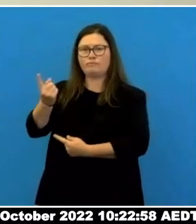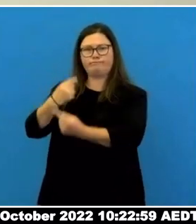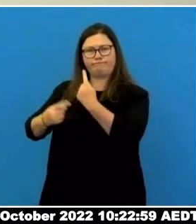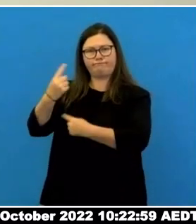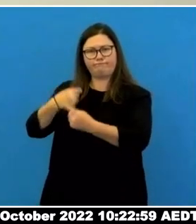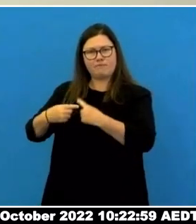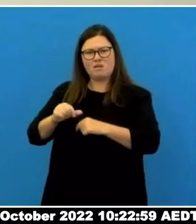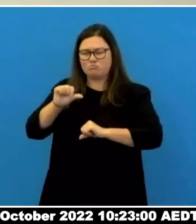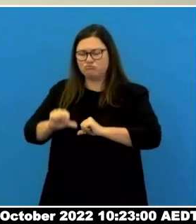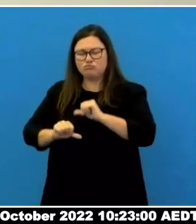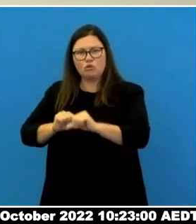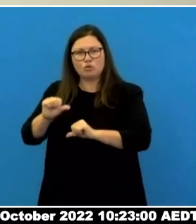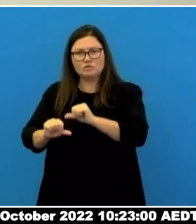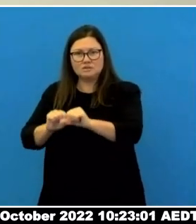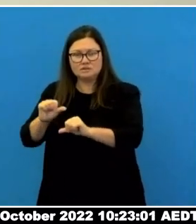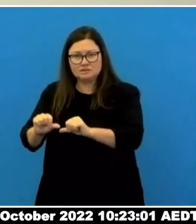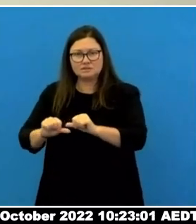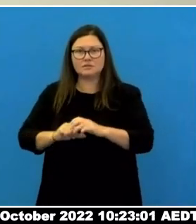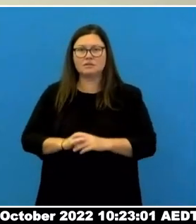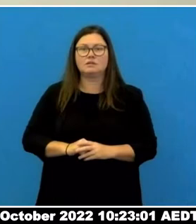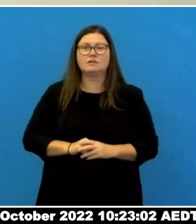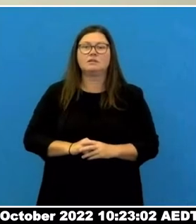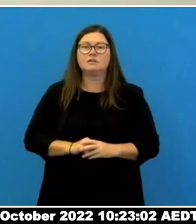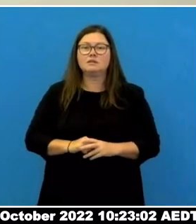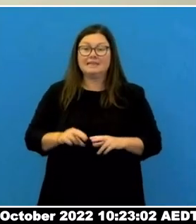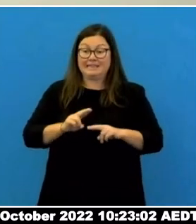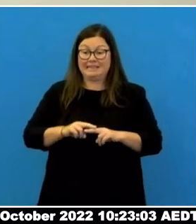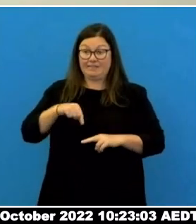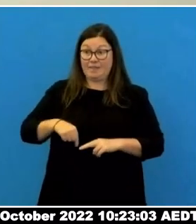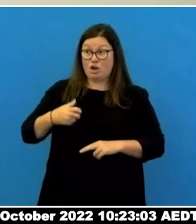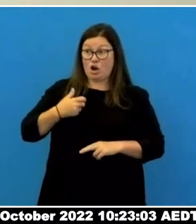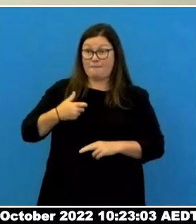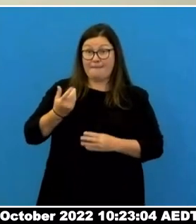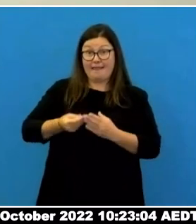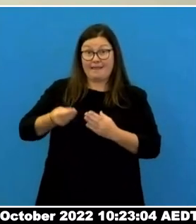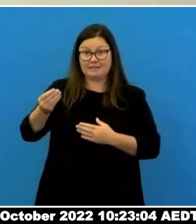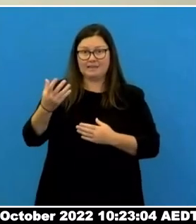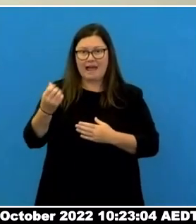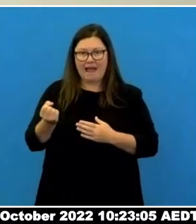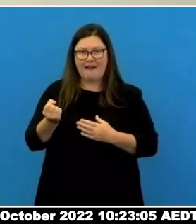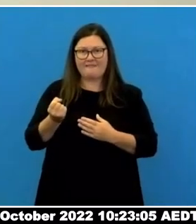to a possible intersectionality of a number of complaints, then they will be dealt through the process